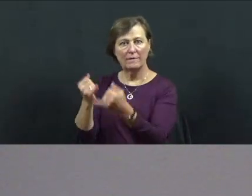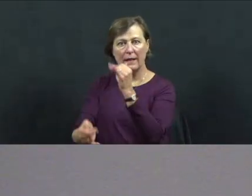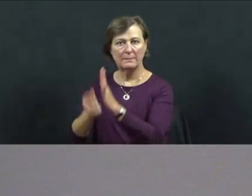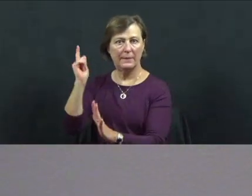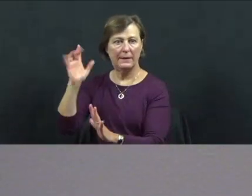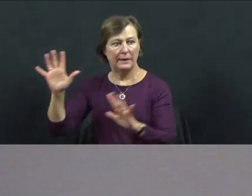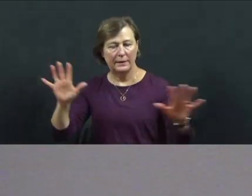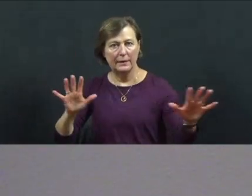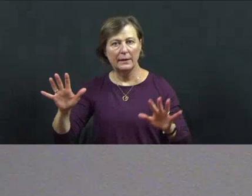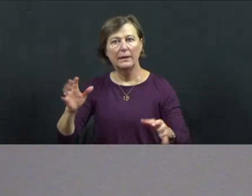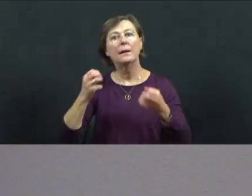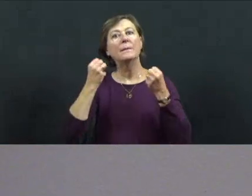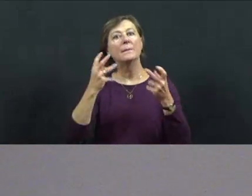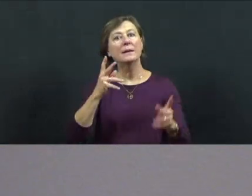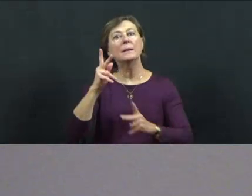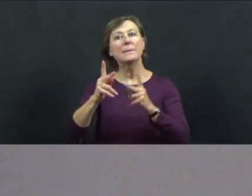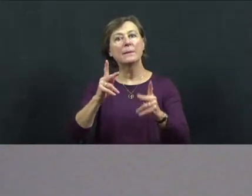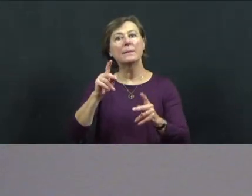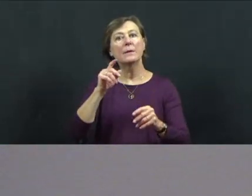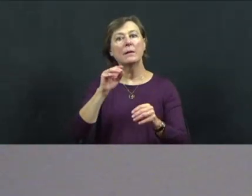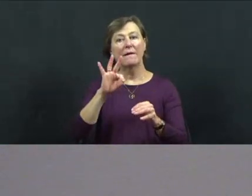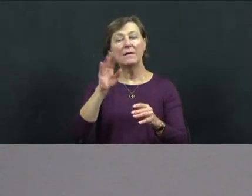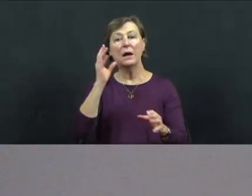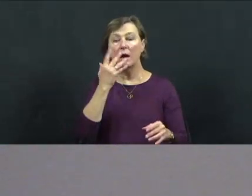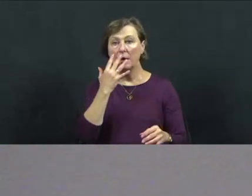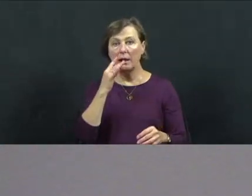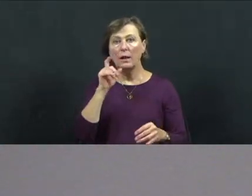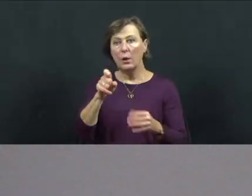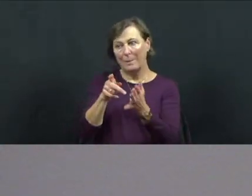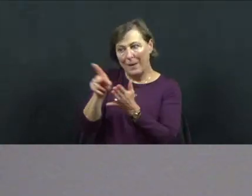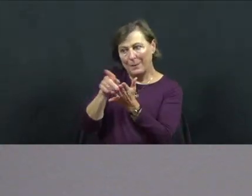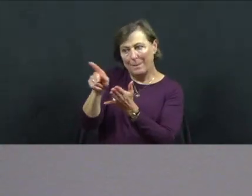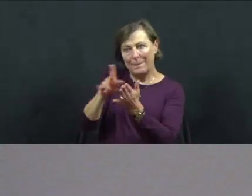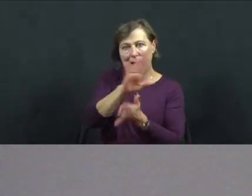debts before they were allowed into the voting booth.